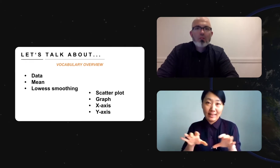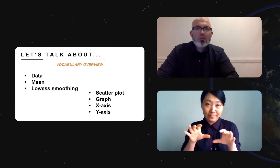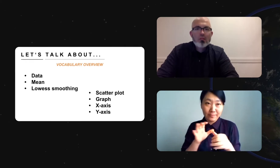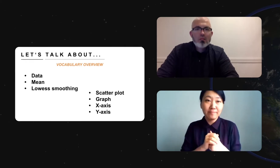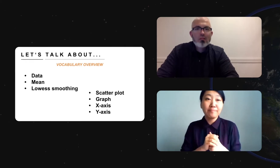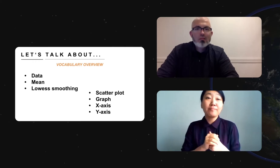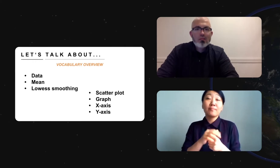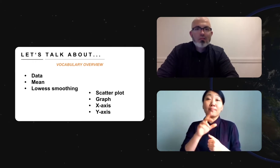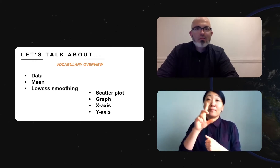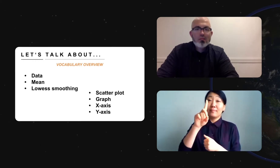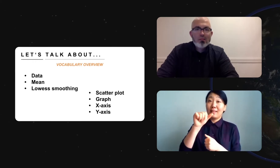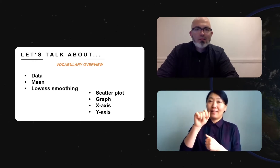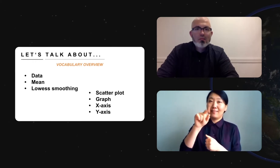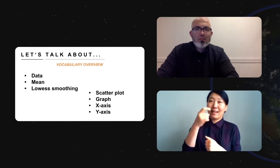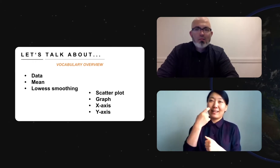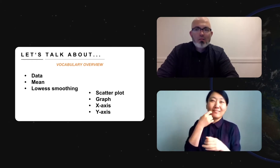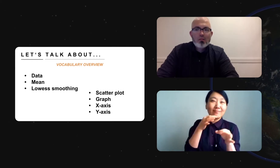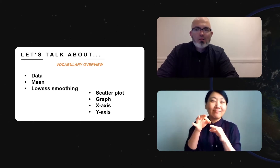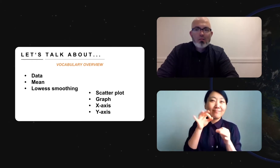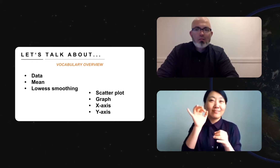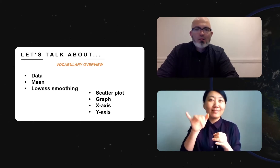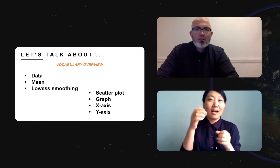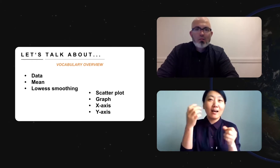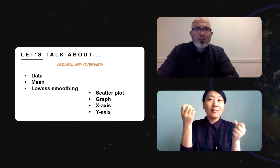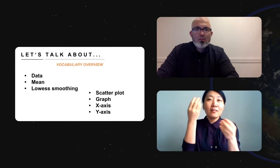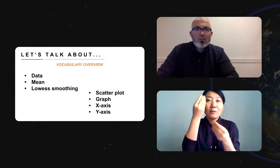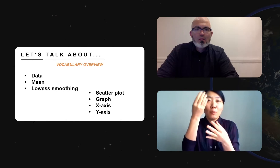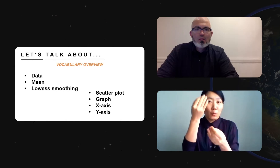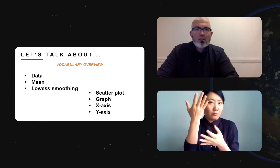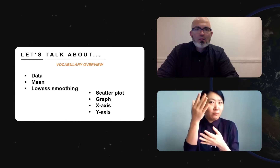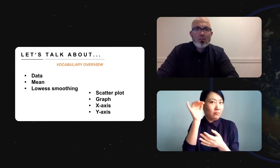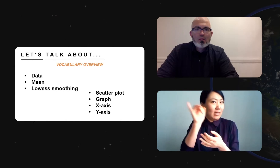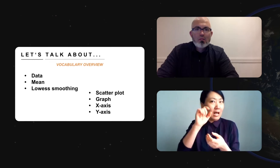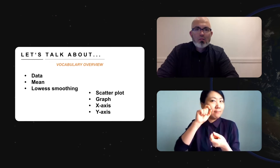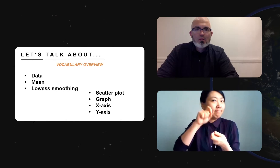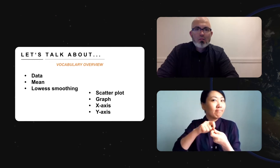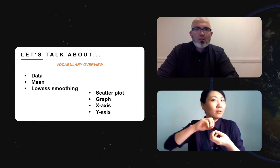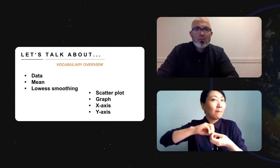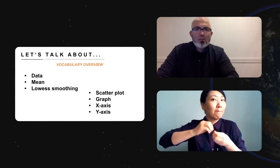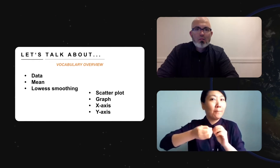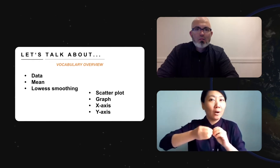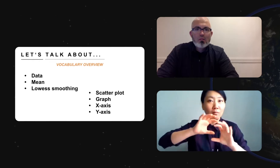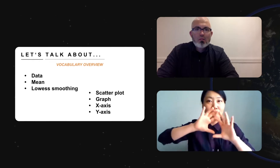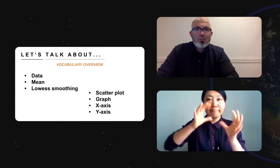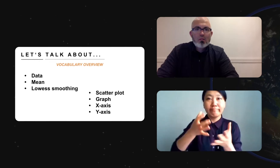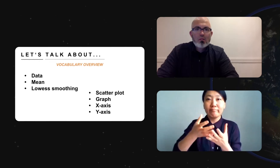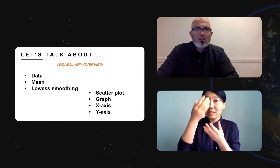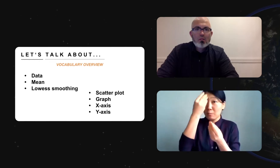The first word is data. I just explained that.